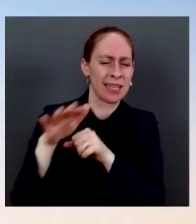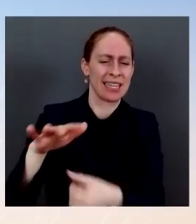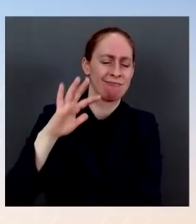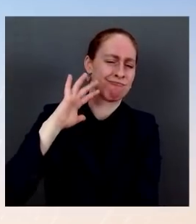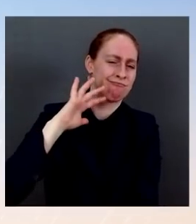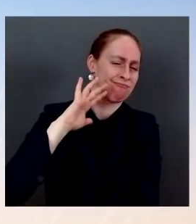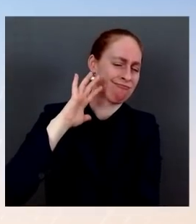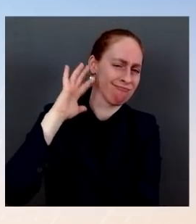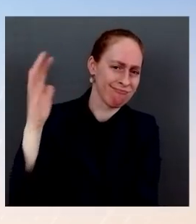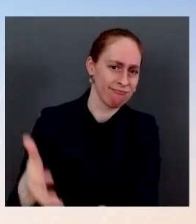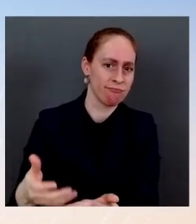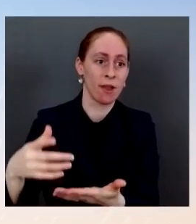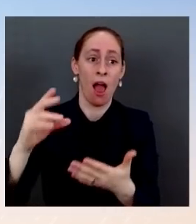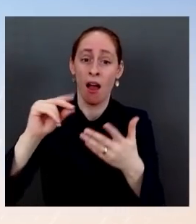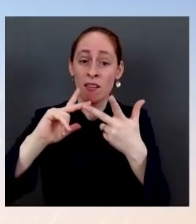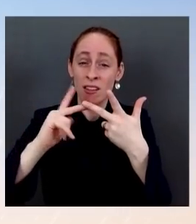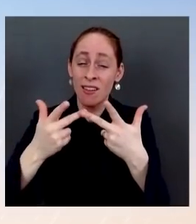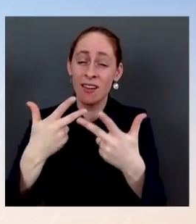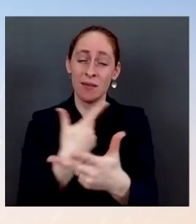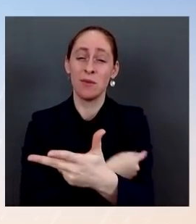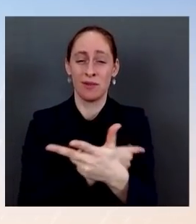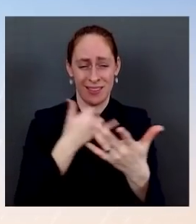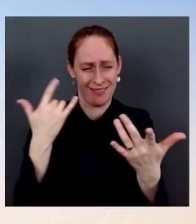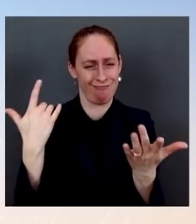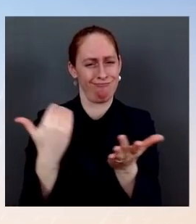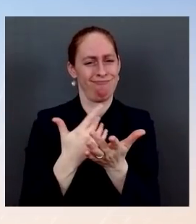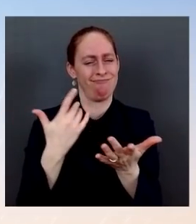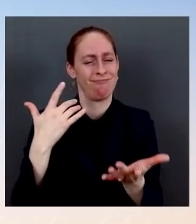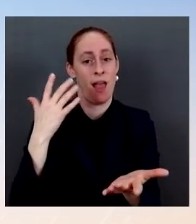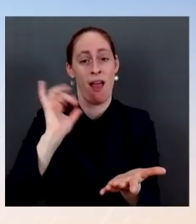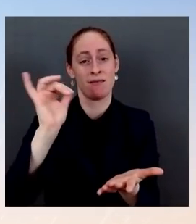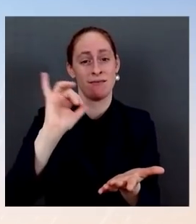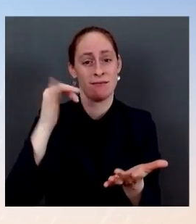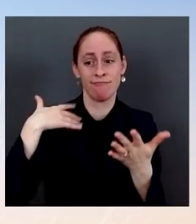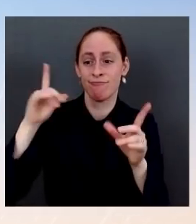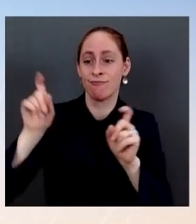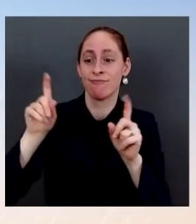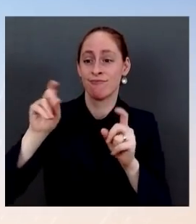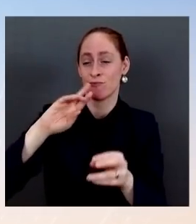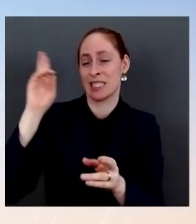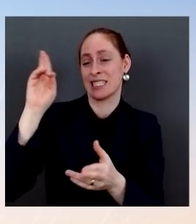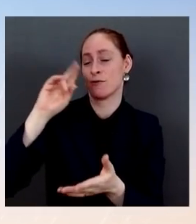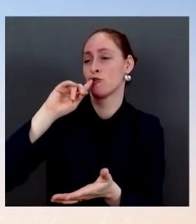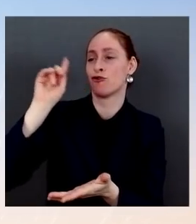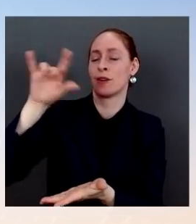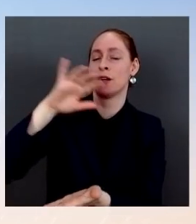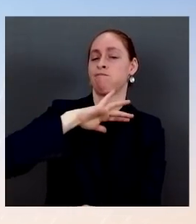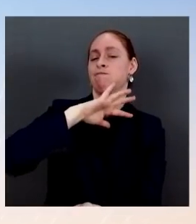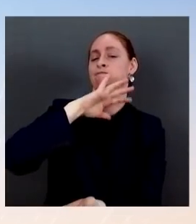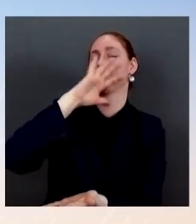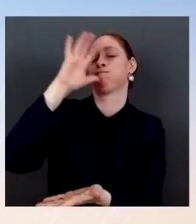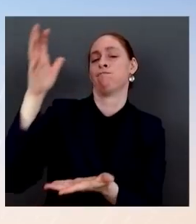so that people can have those across the country. And even without that, we've sent 50 million tests out to community health centers.